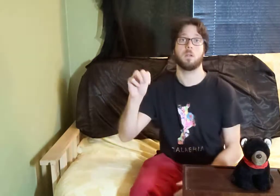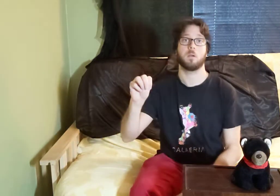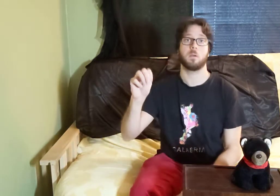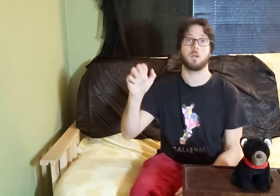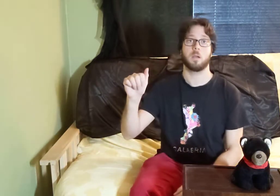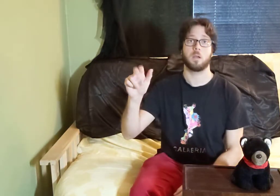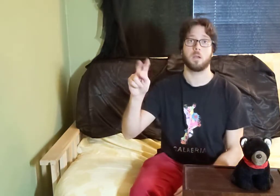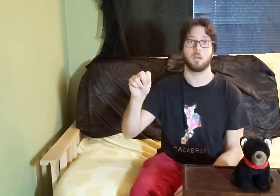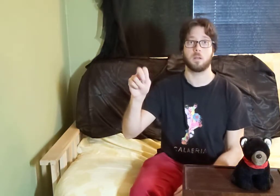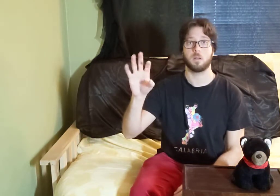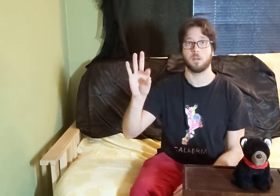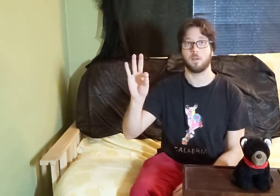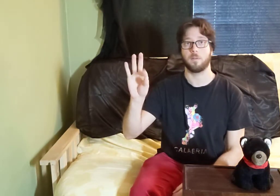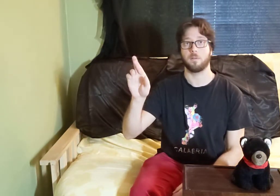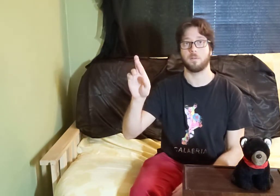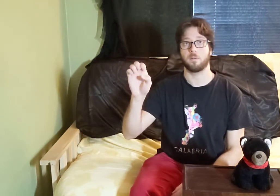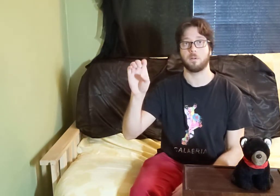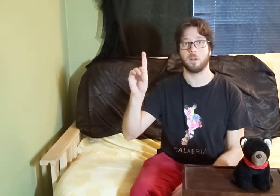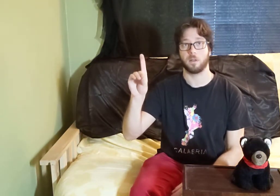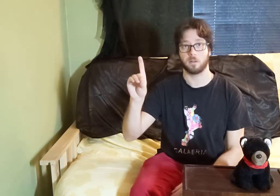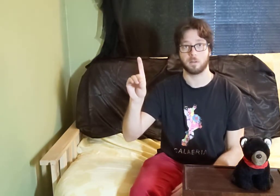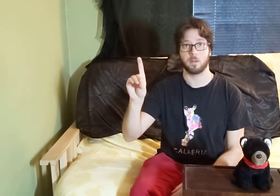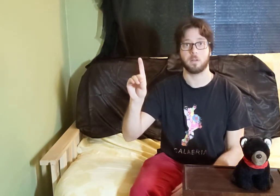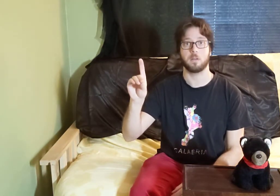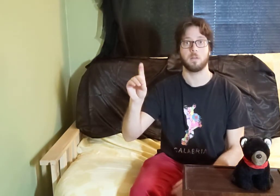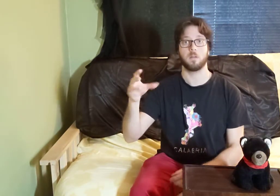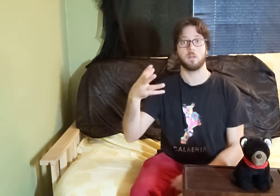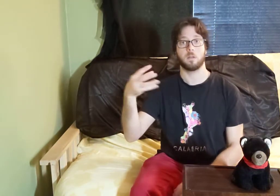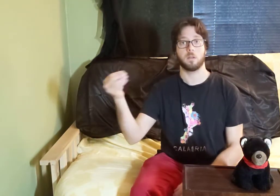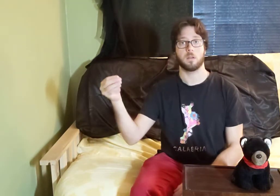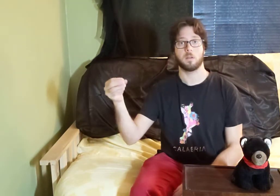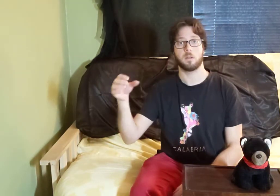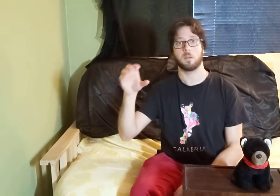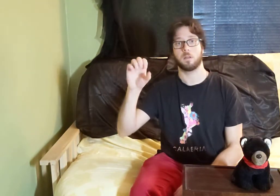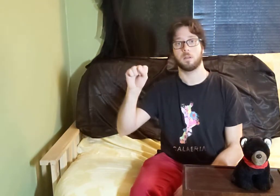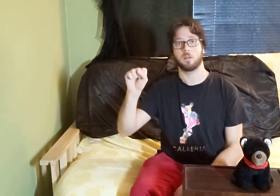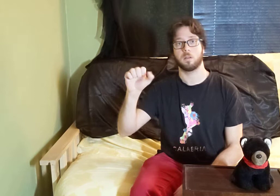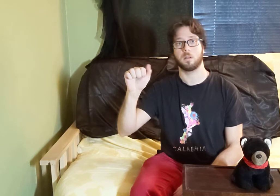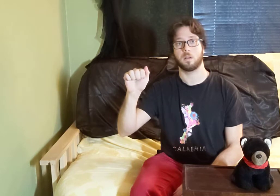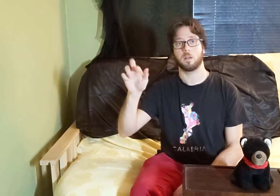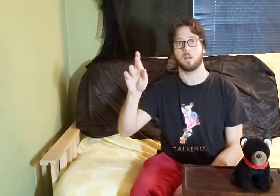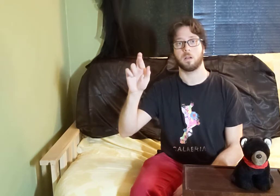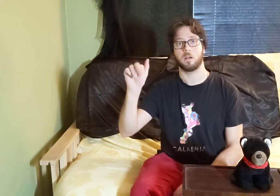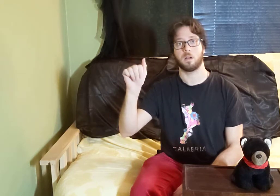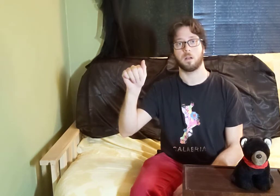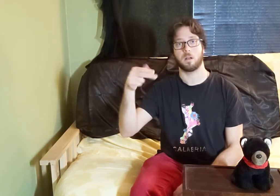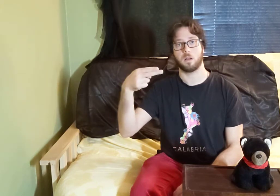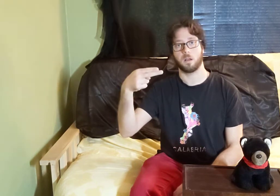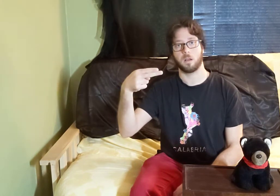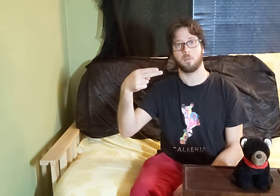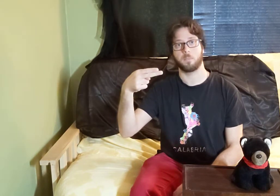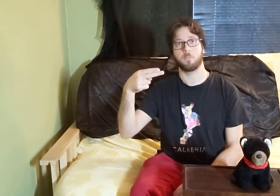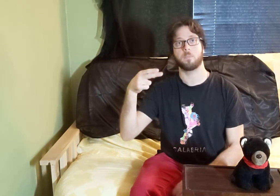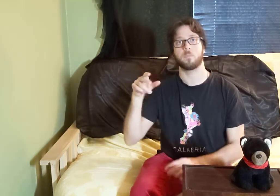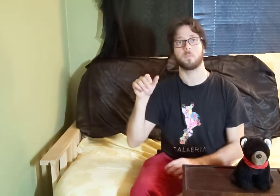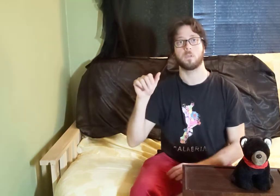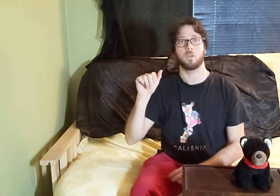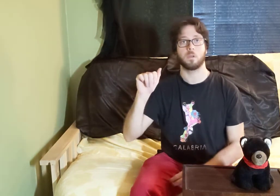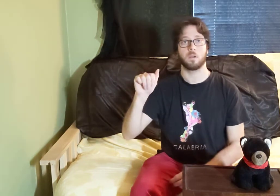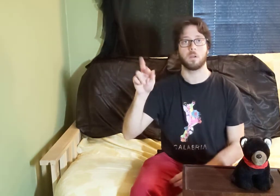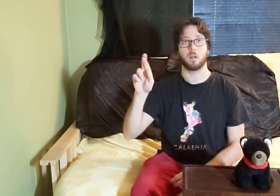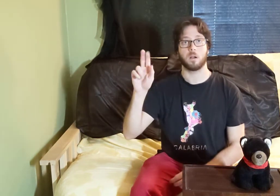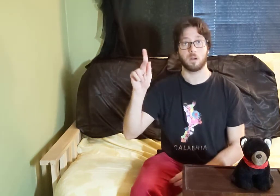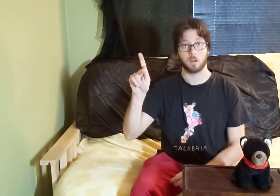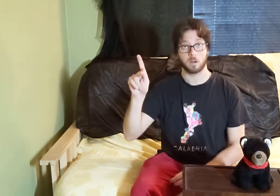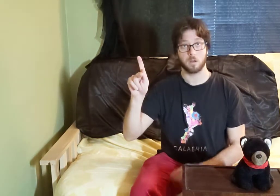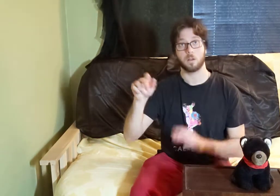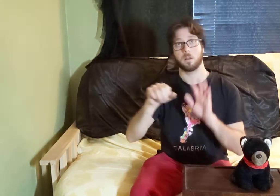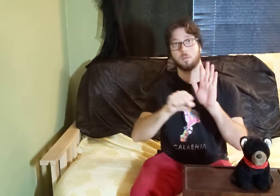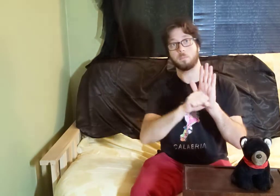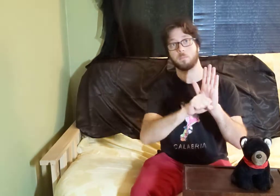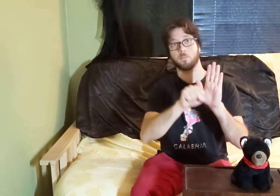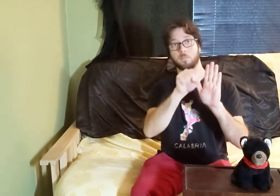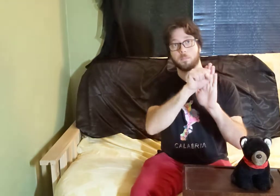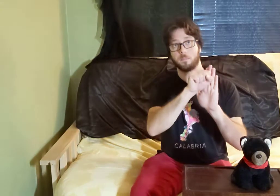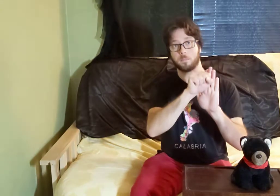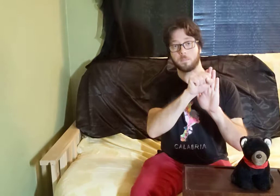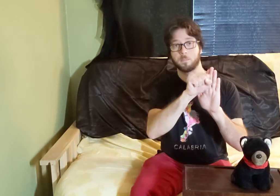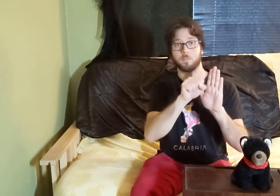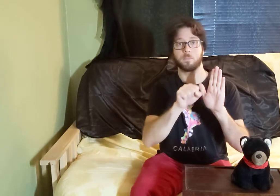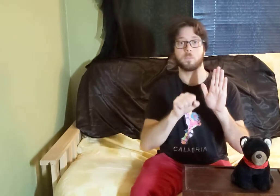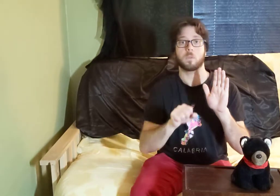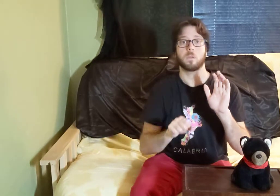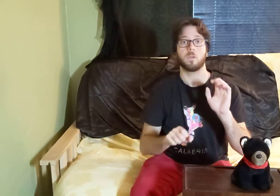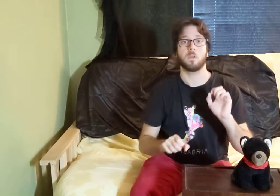M-A-N-F-R-E-D AND S-A-R-A-H ARKANSAS STATE